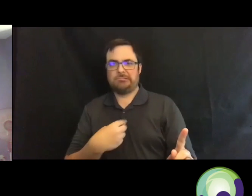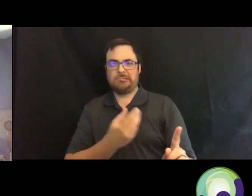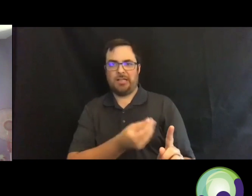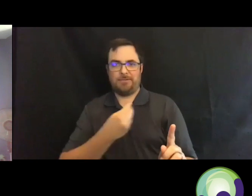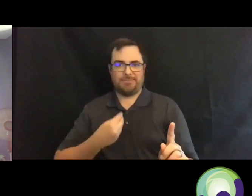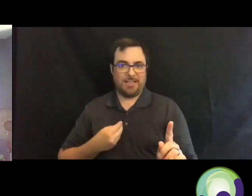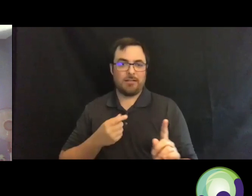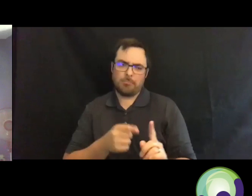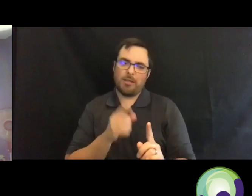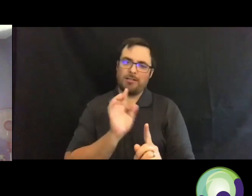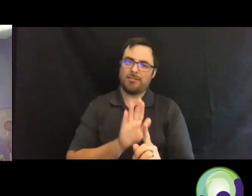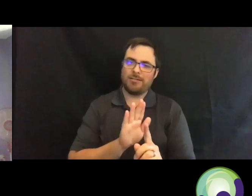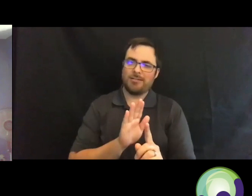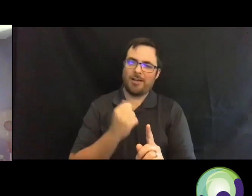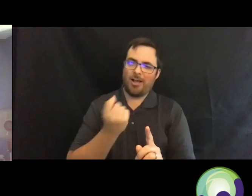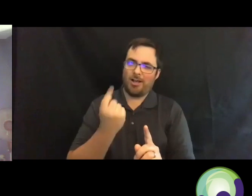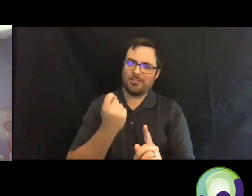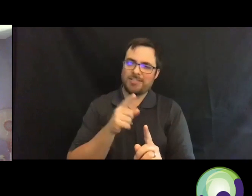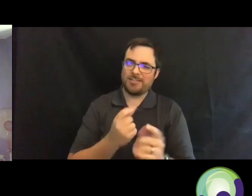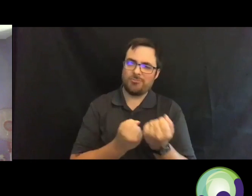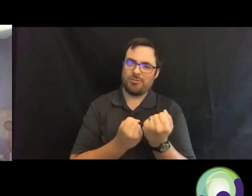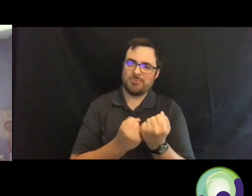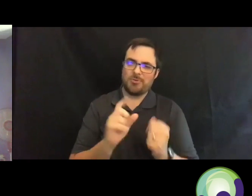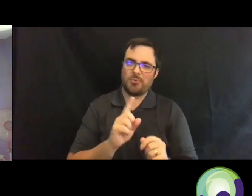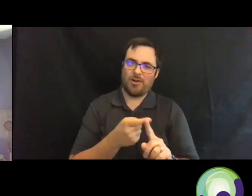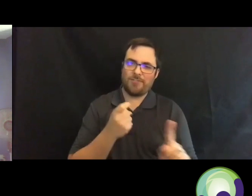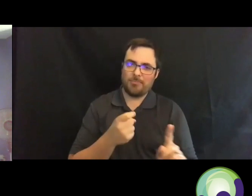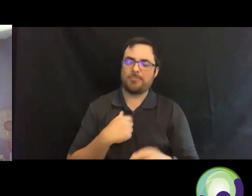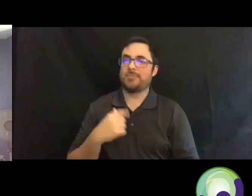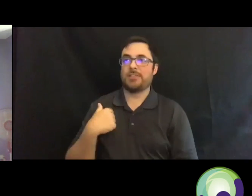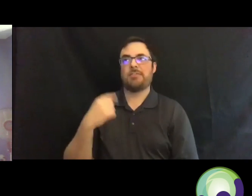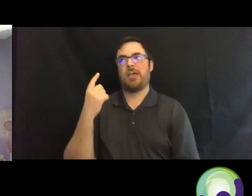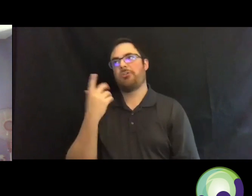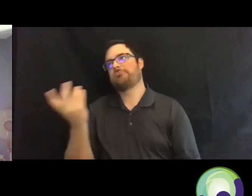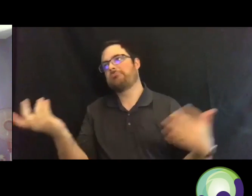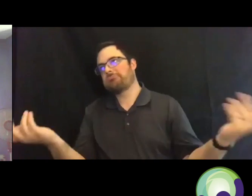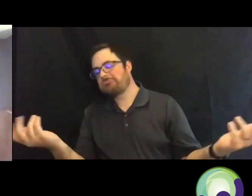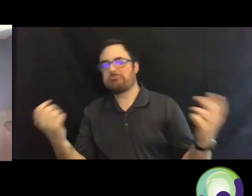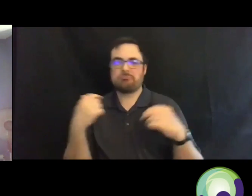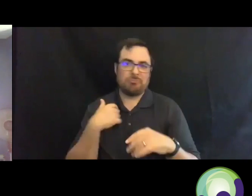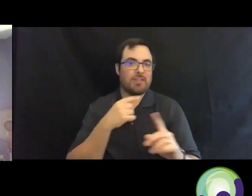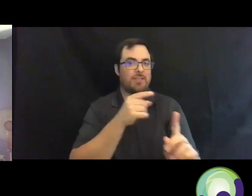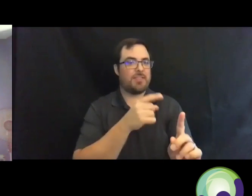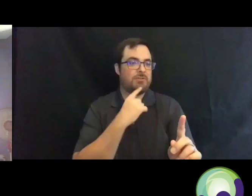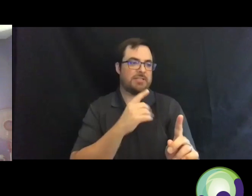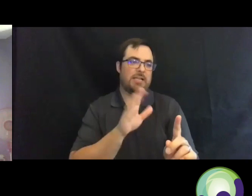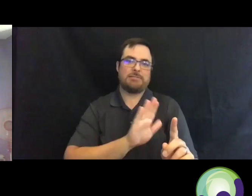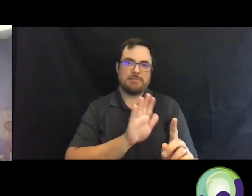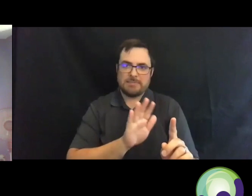getting their reinforcement. So for me, personally, if I heard for example again that they were saying well I will not give them I'm covering my mouth